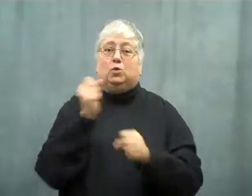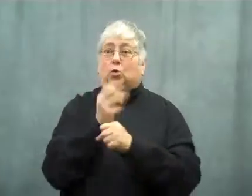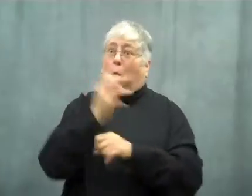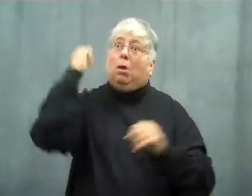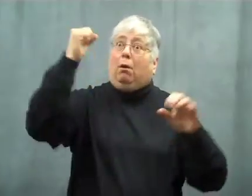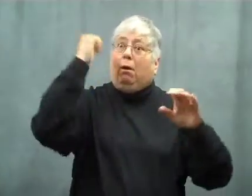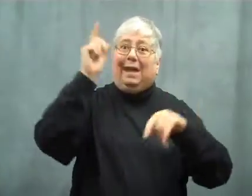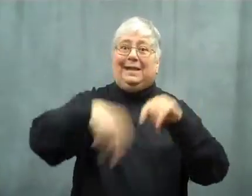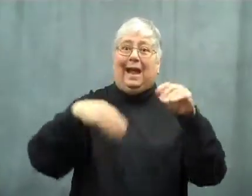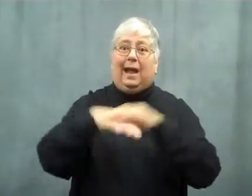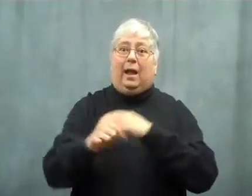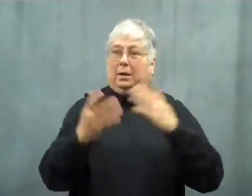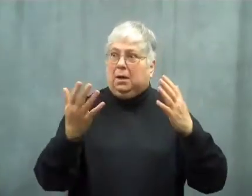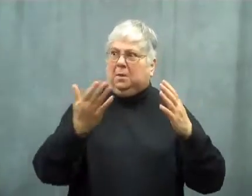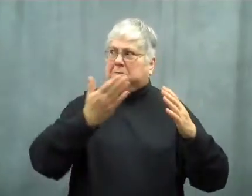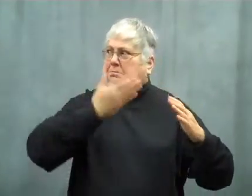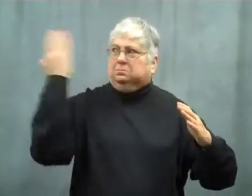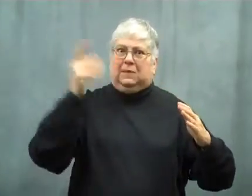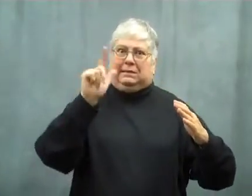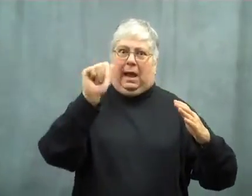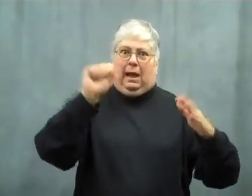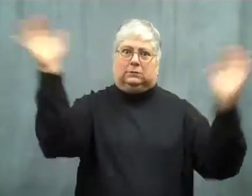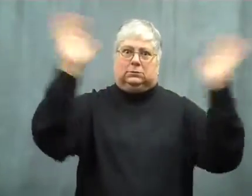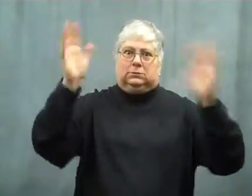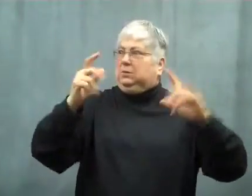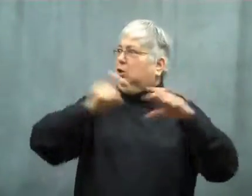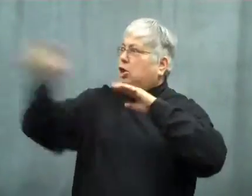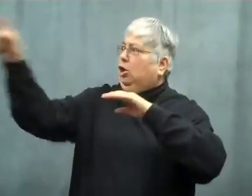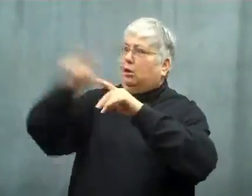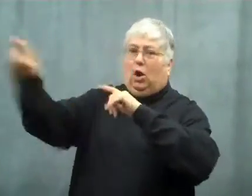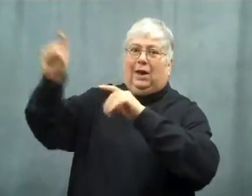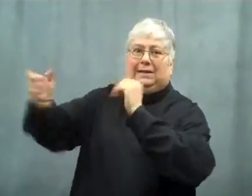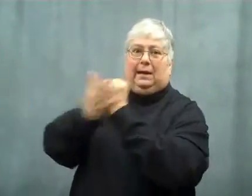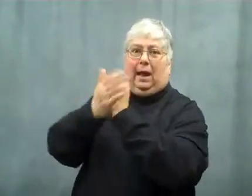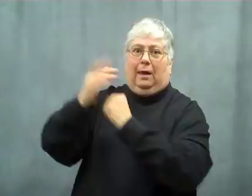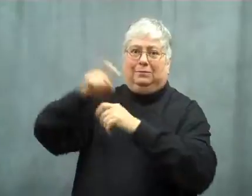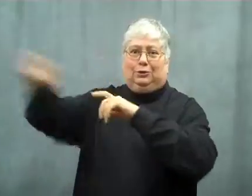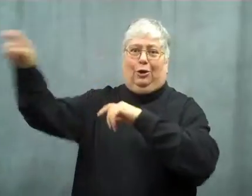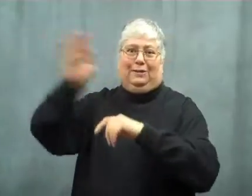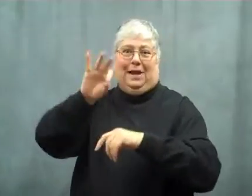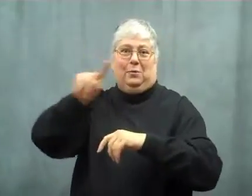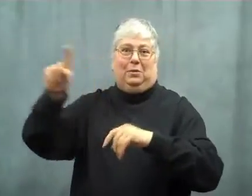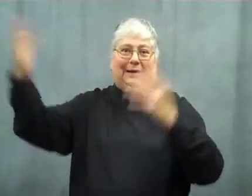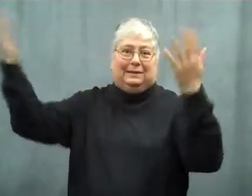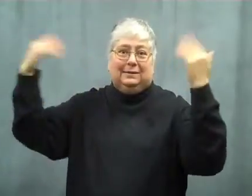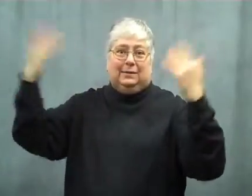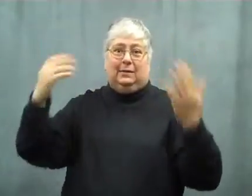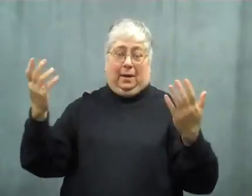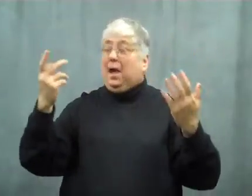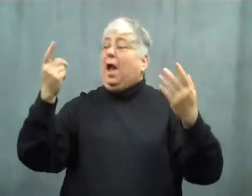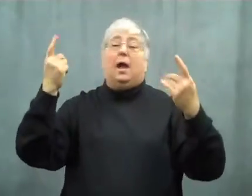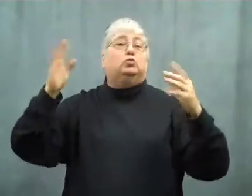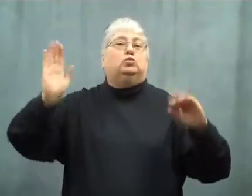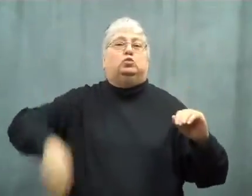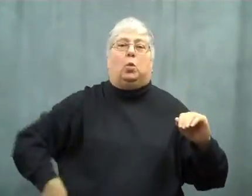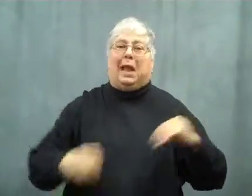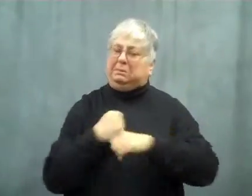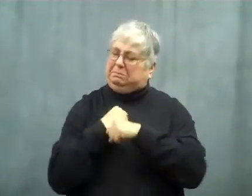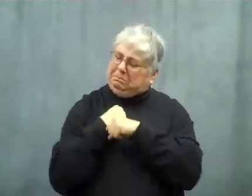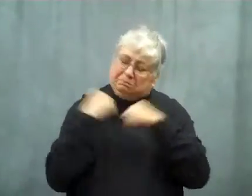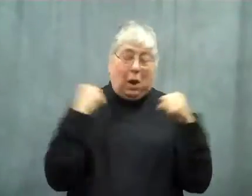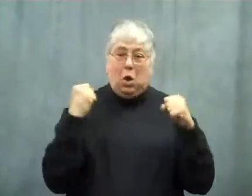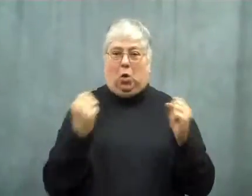She couldn't get in, smelled gas, and called 911 for help.